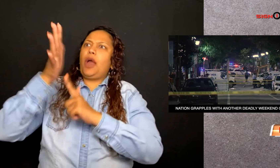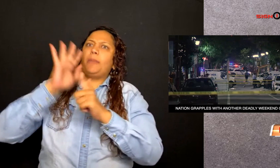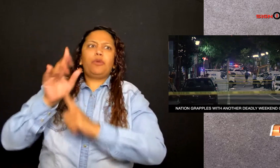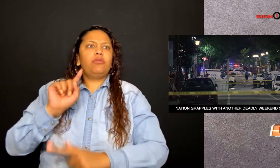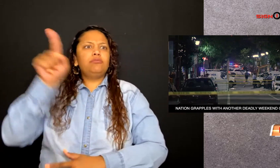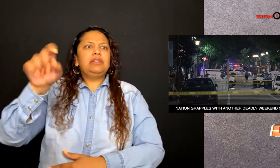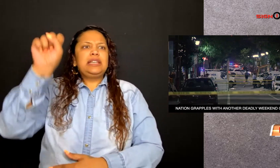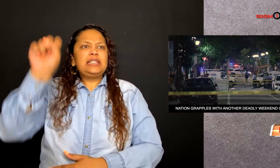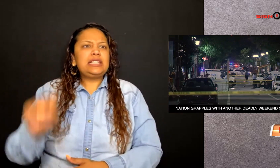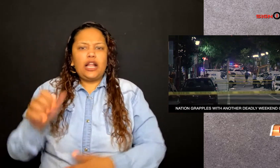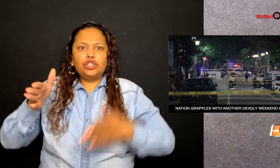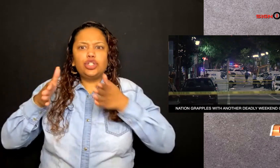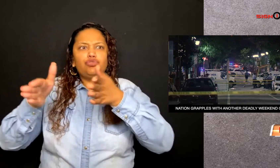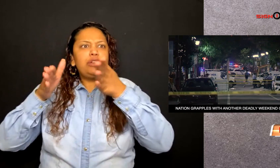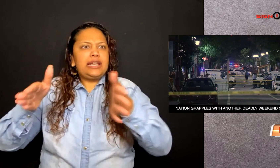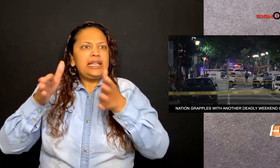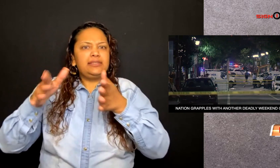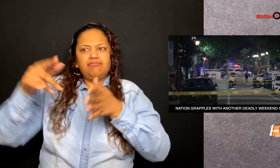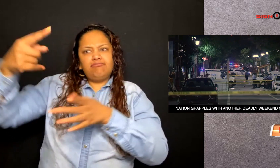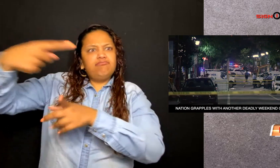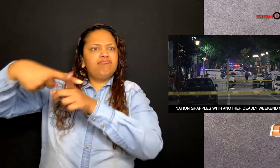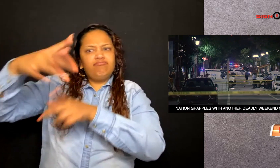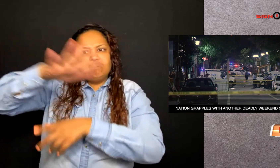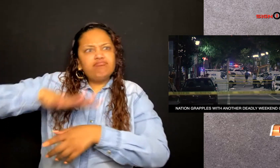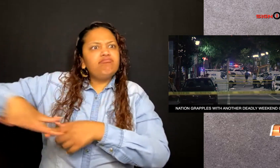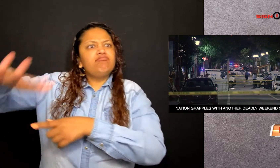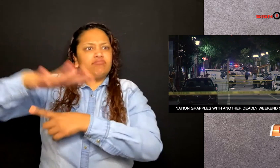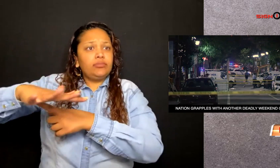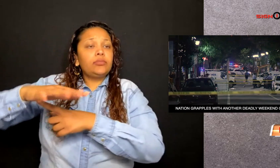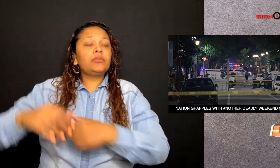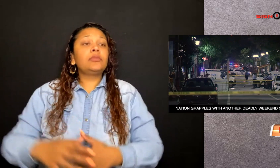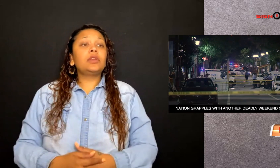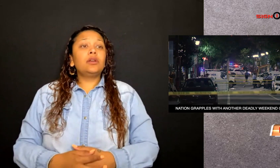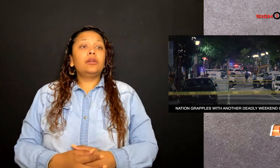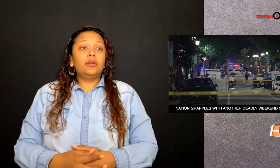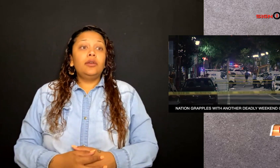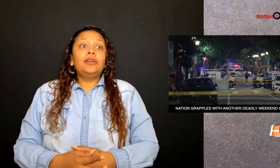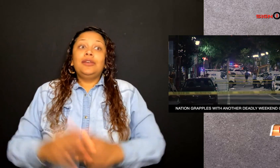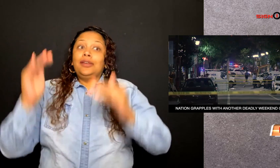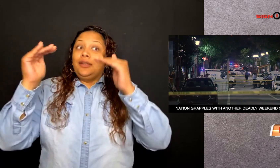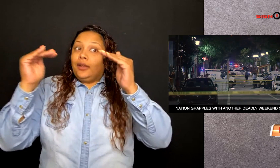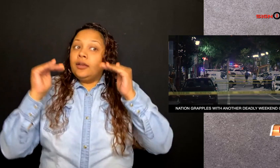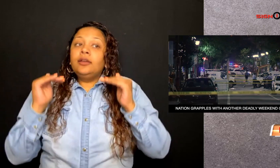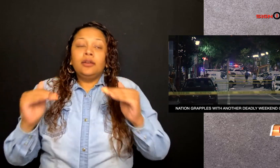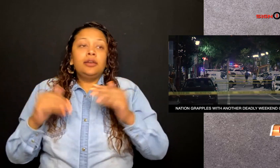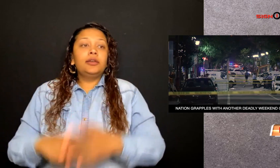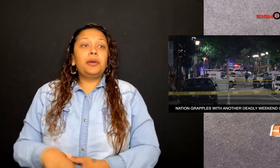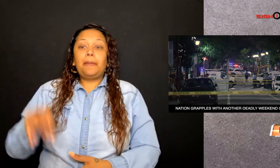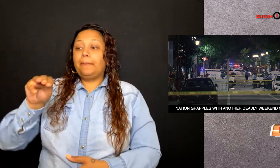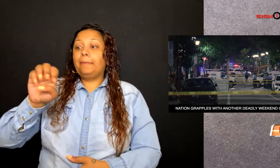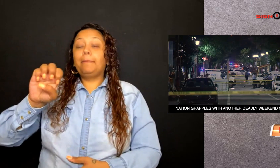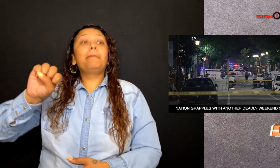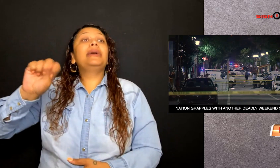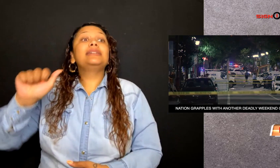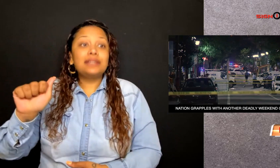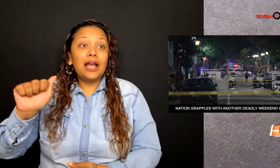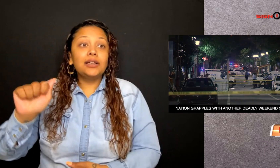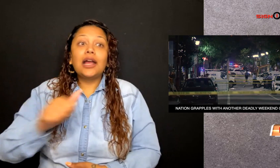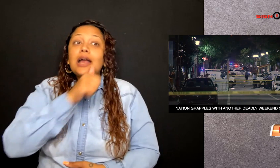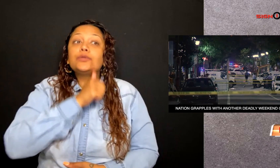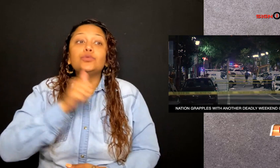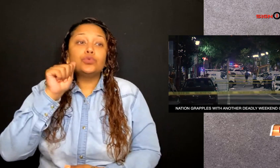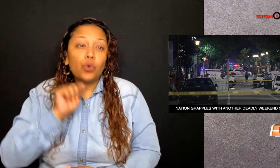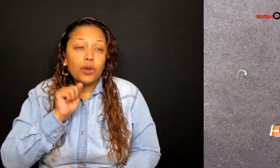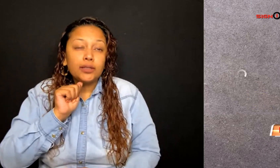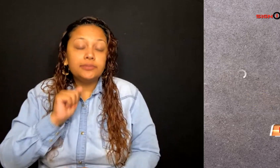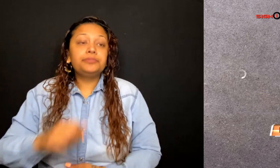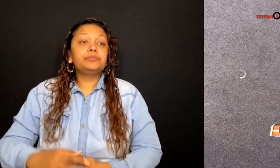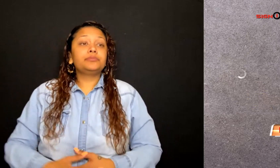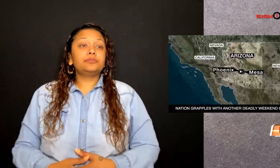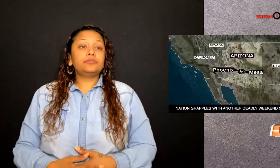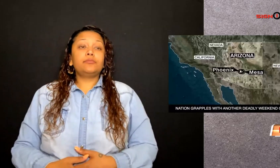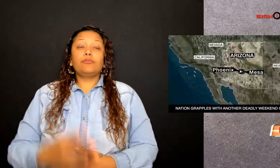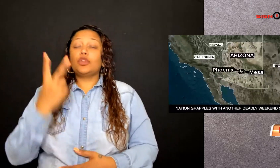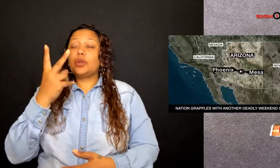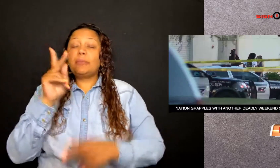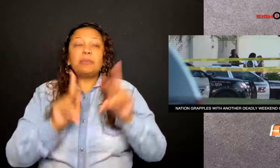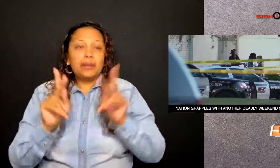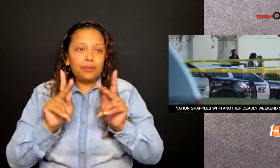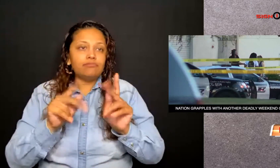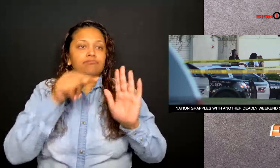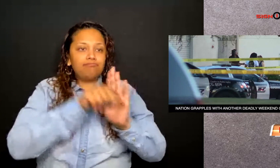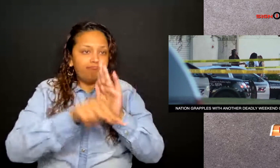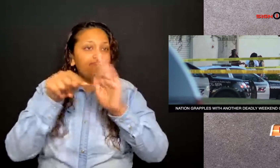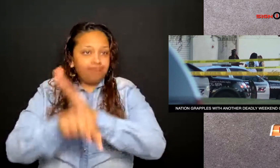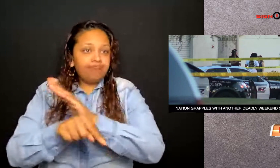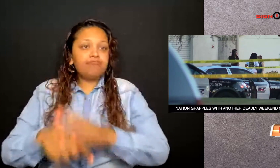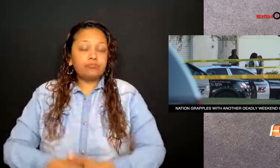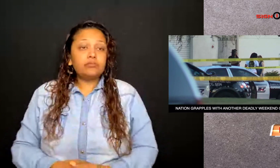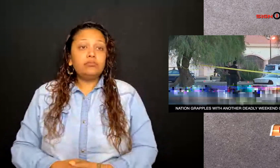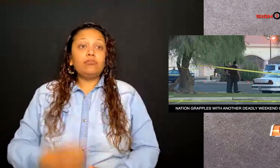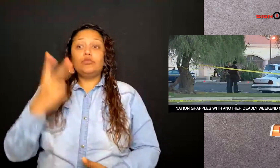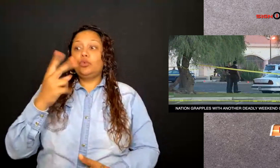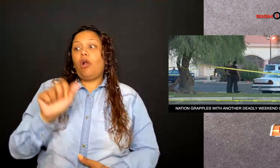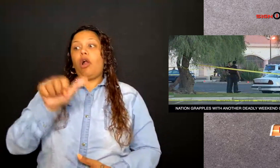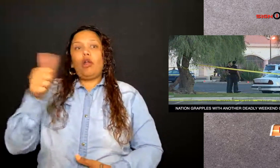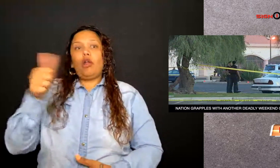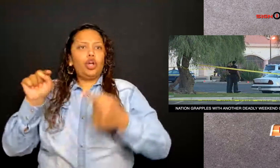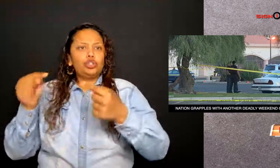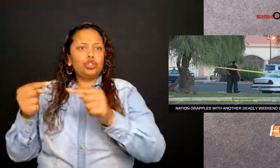crowd in the popular South Street district in Mesa Arizona two people are dead and two